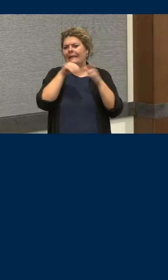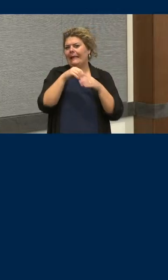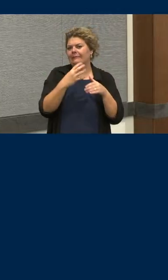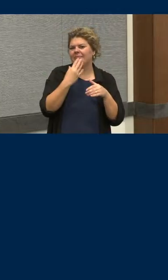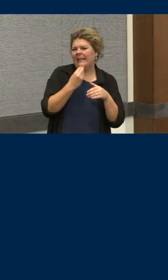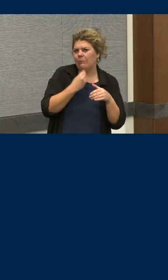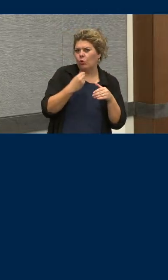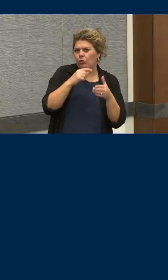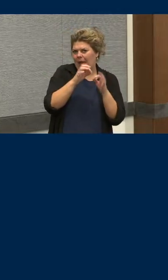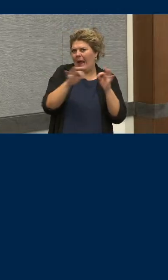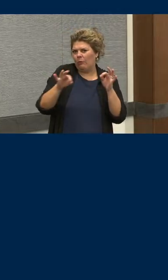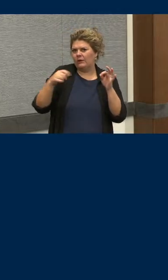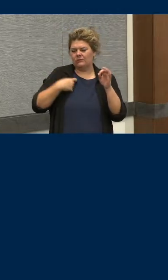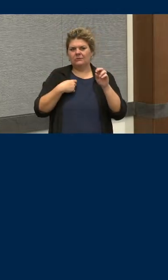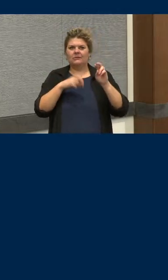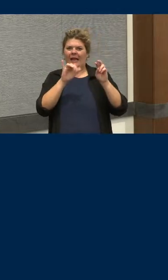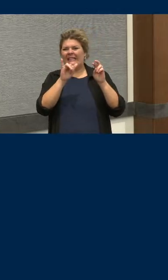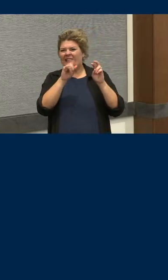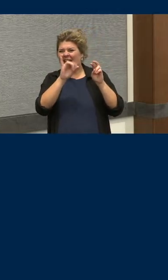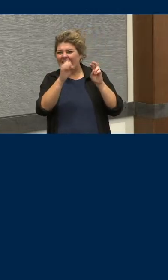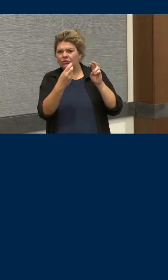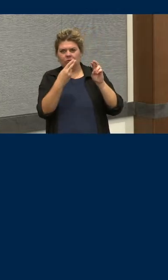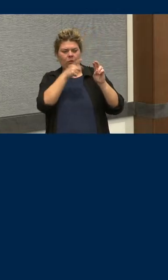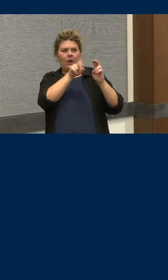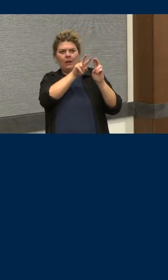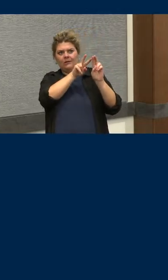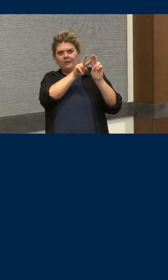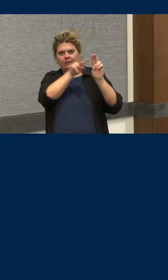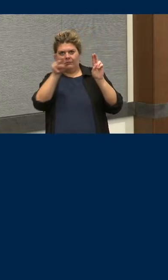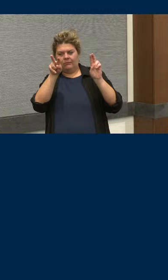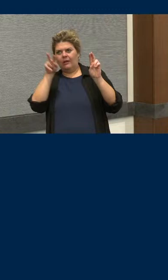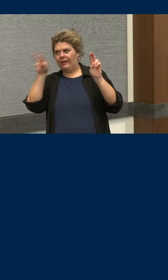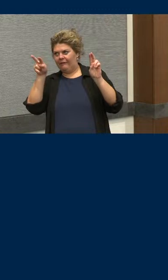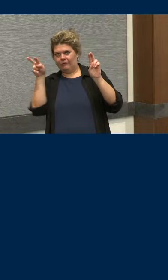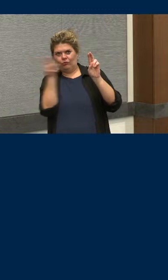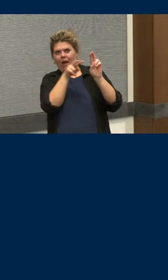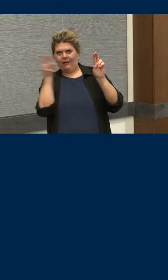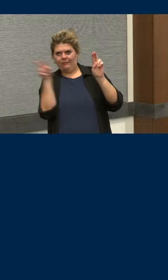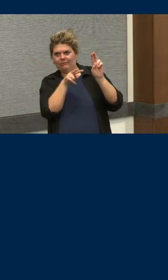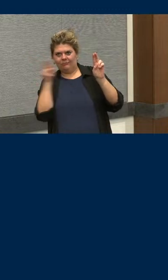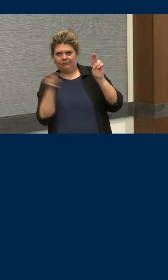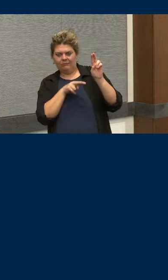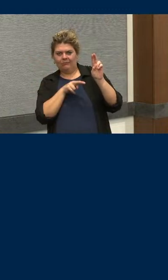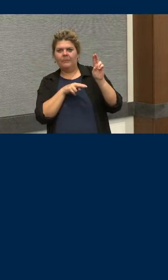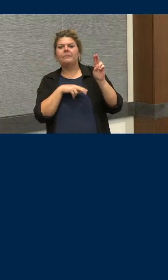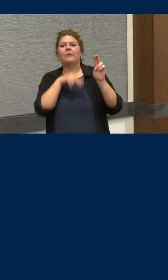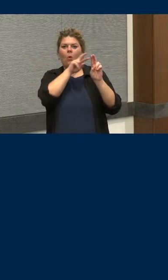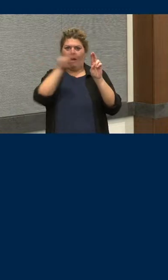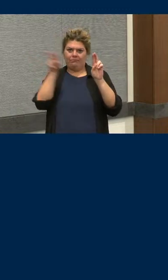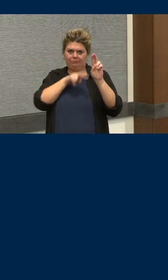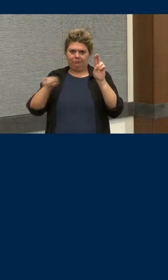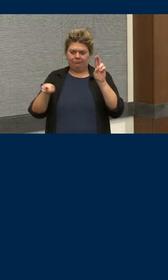lower corner invites one's eye to travel up past the young man